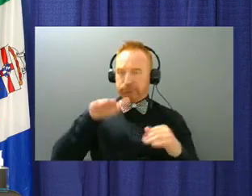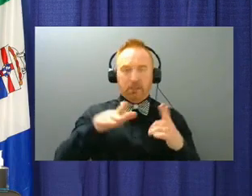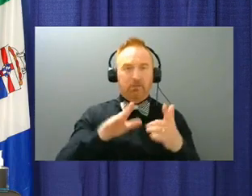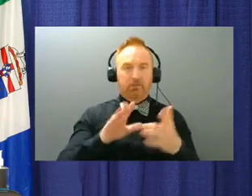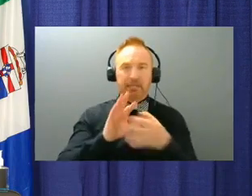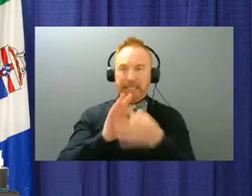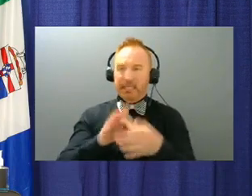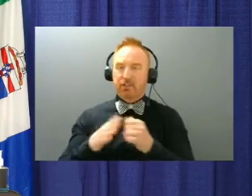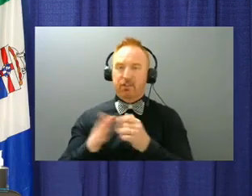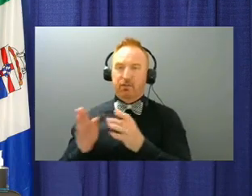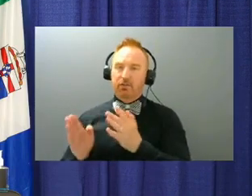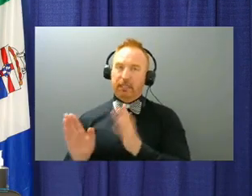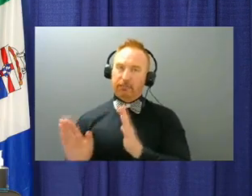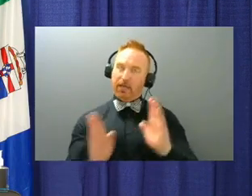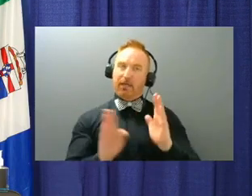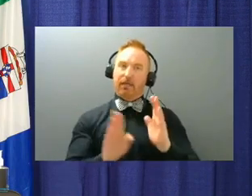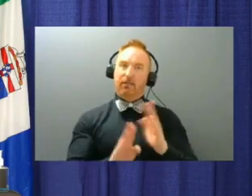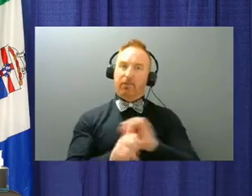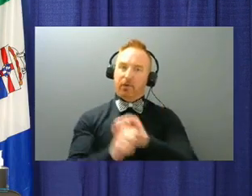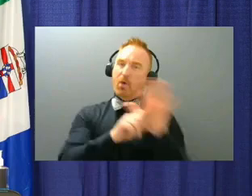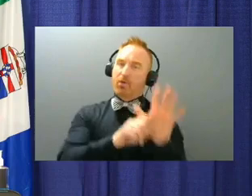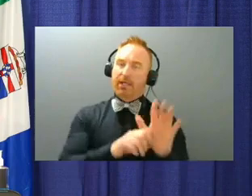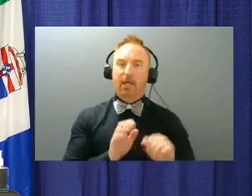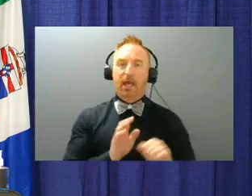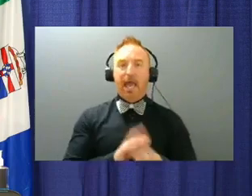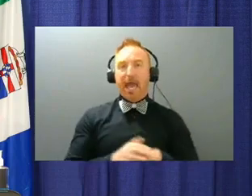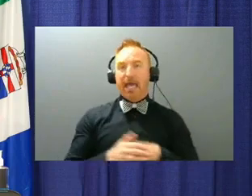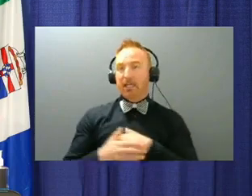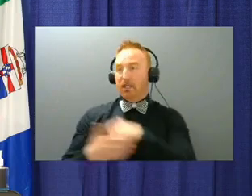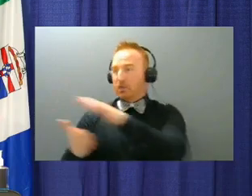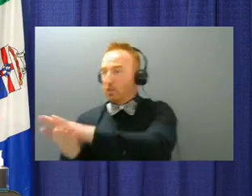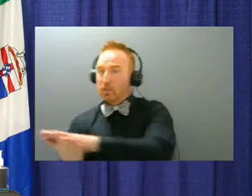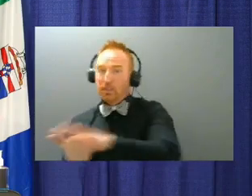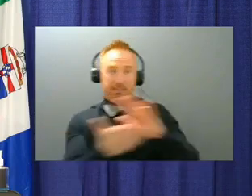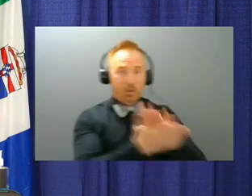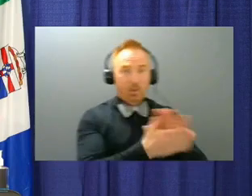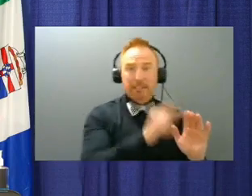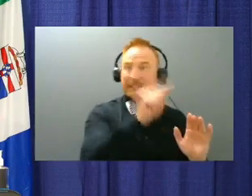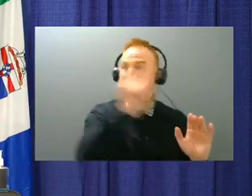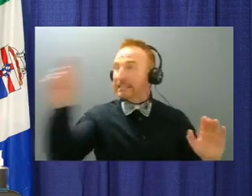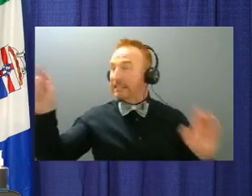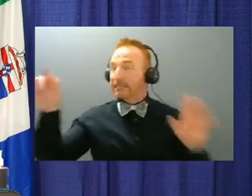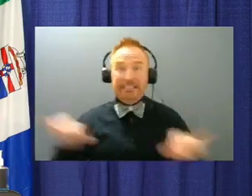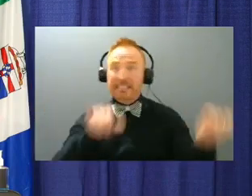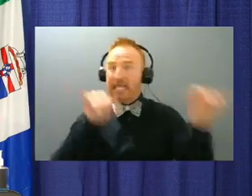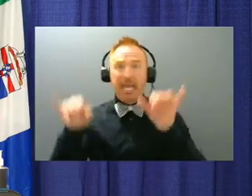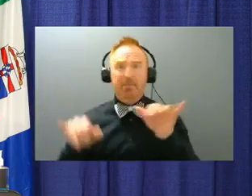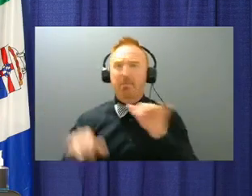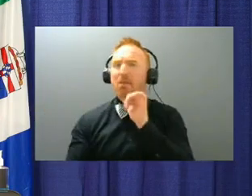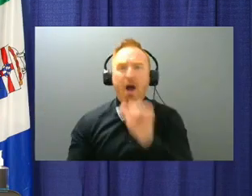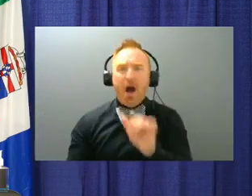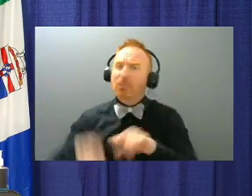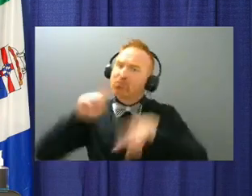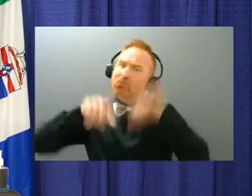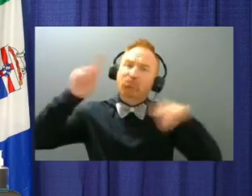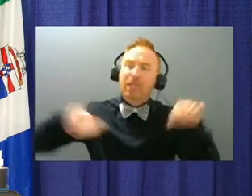And looking at best practices and one school versus the other. So again, whether for personal equipment or for cleaning